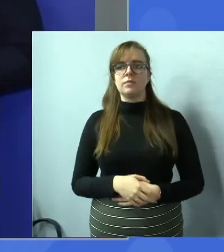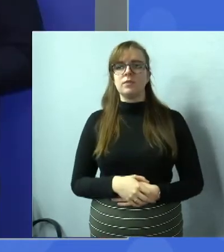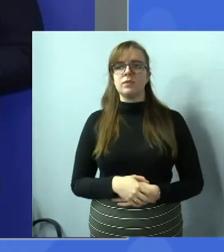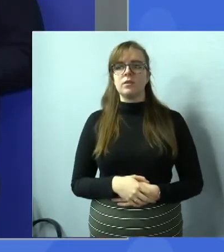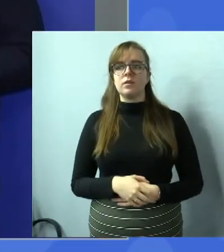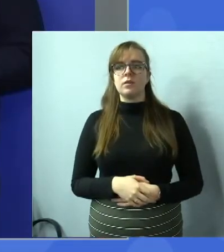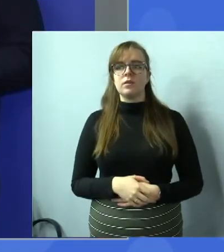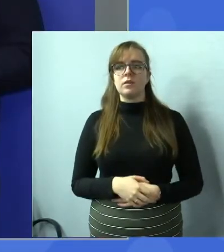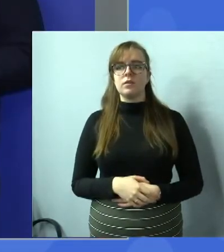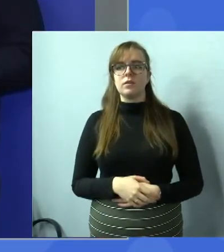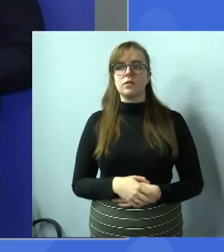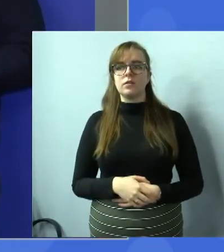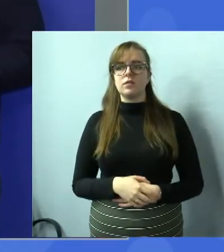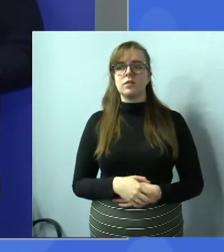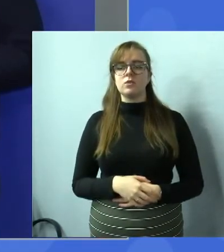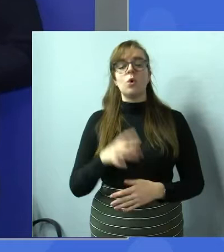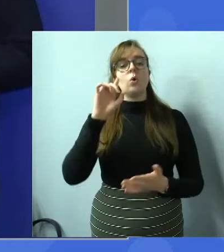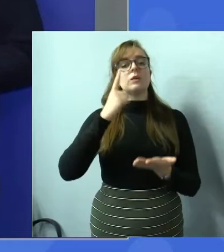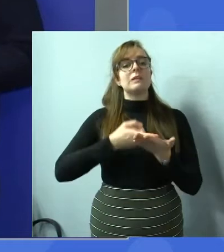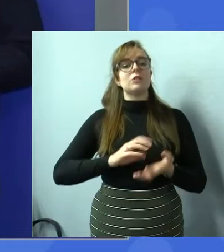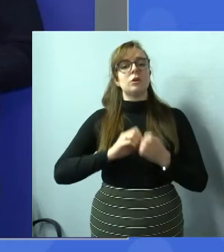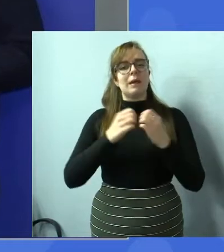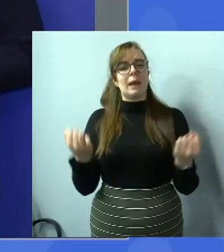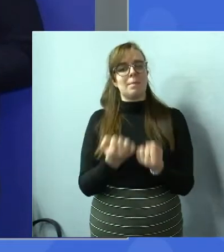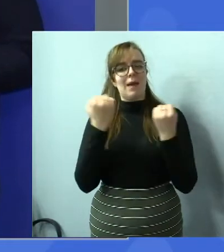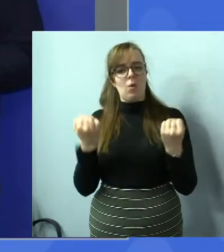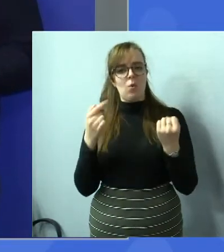that decision-making powers are large the exercise that the EU label that